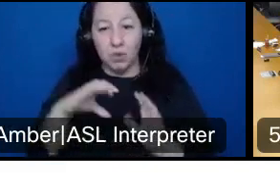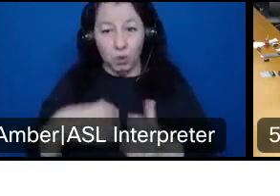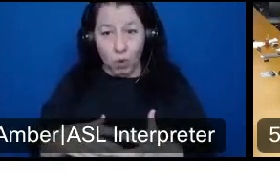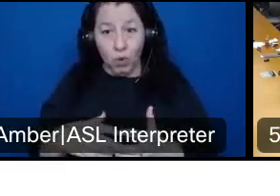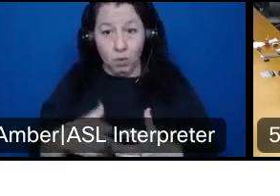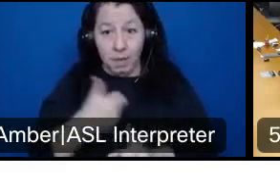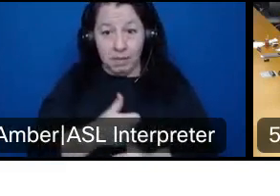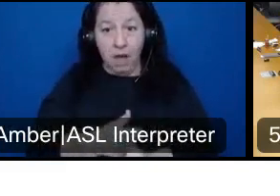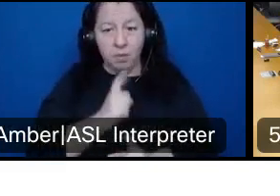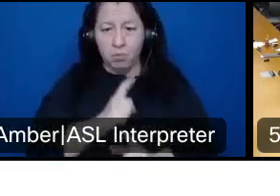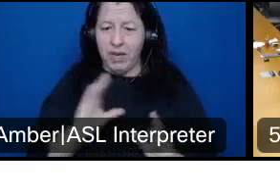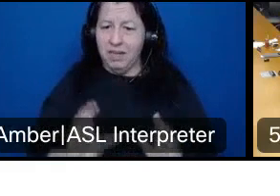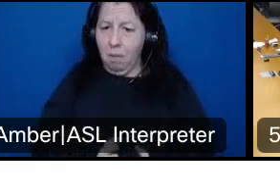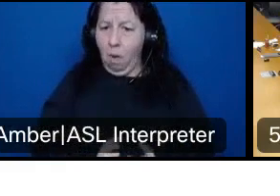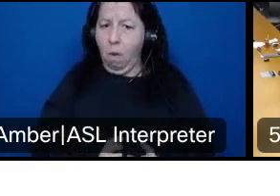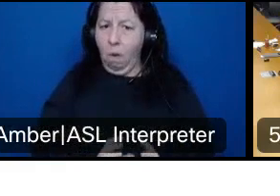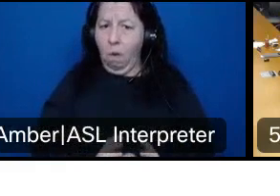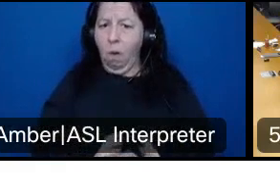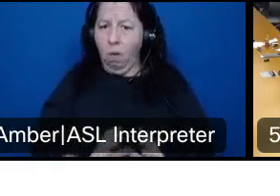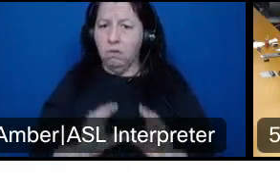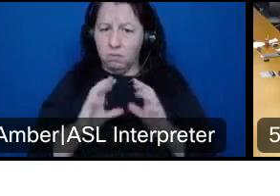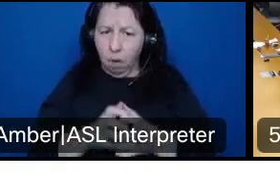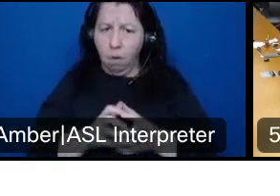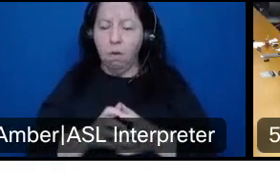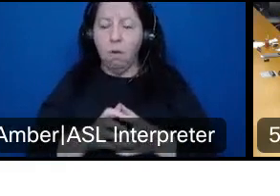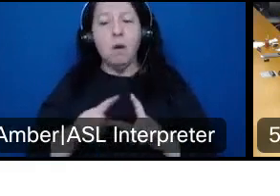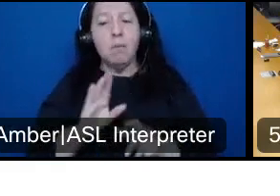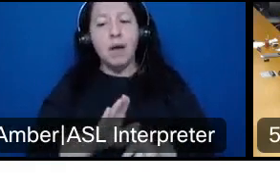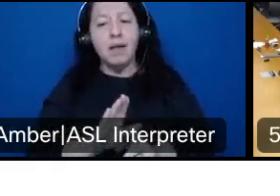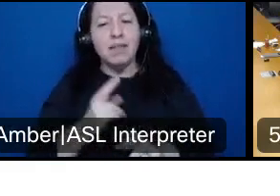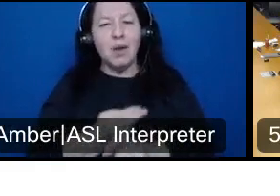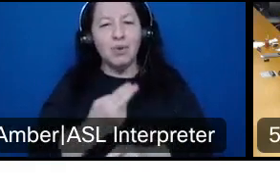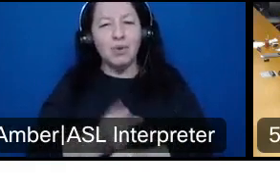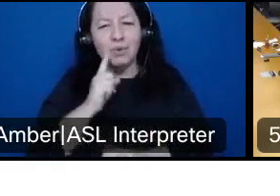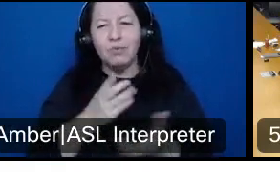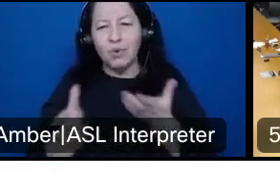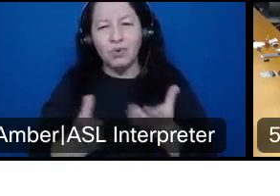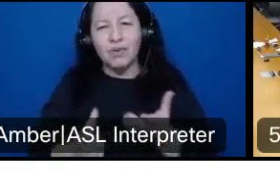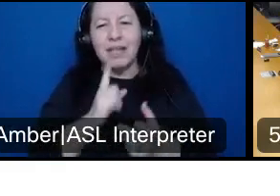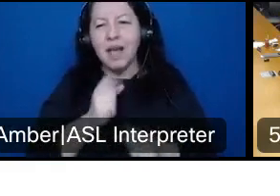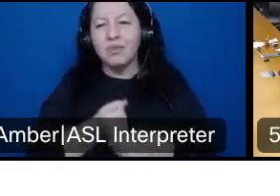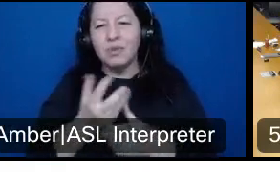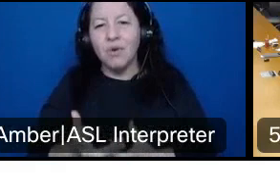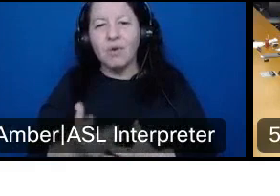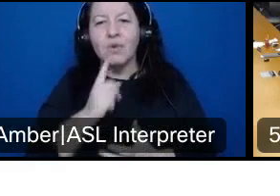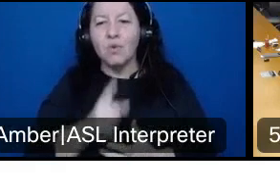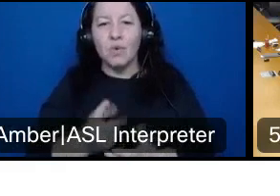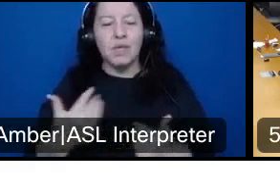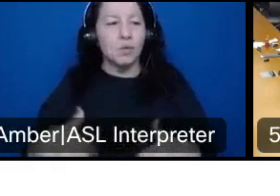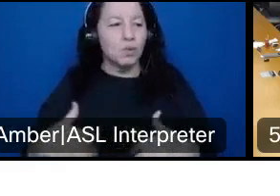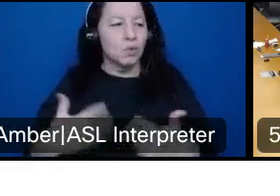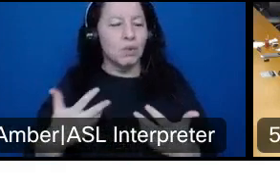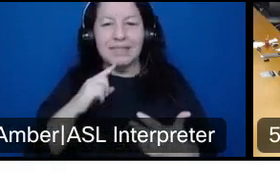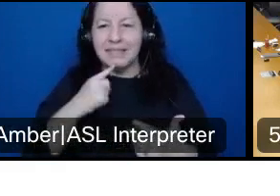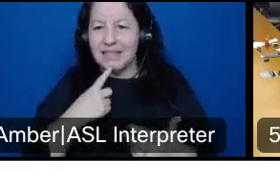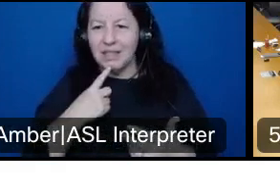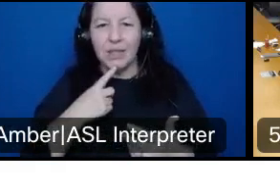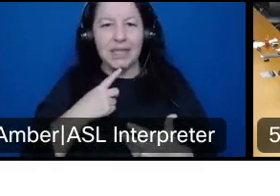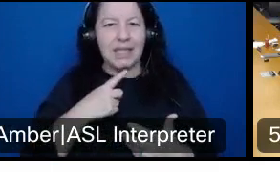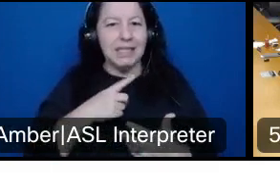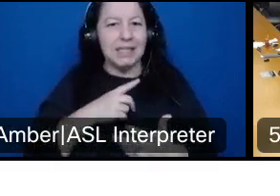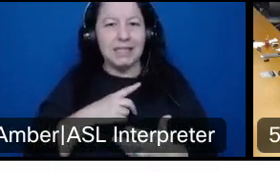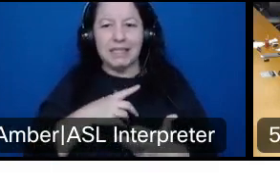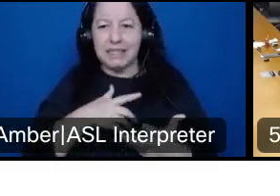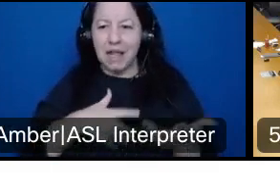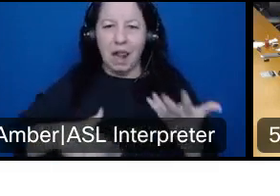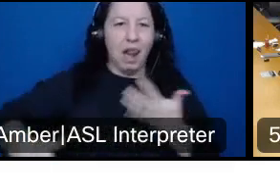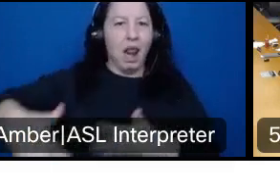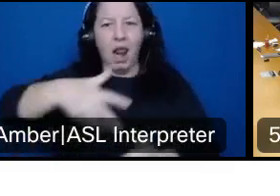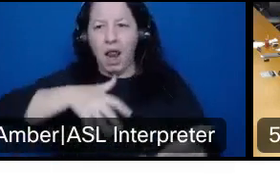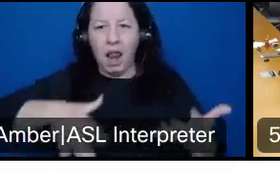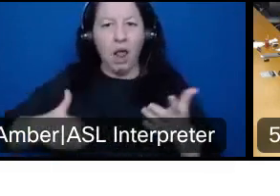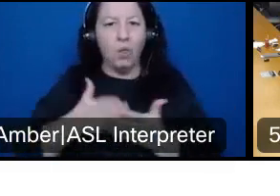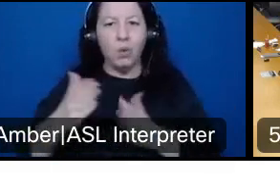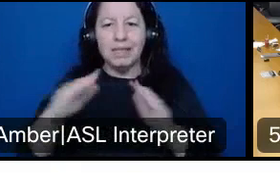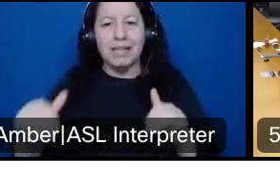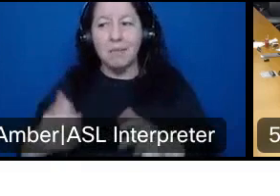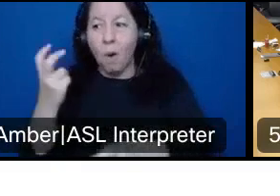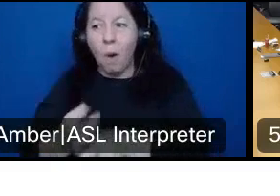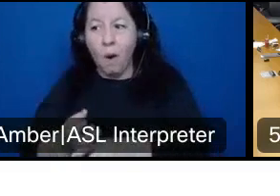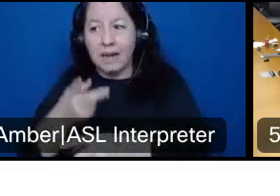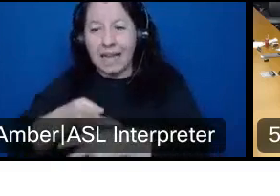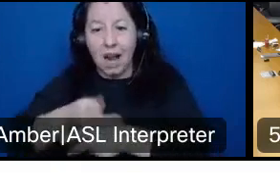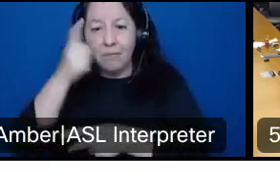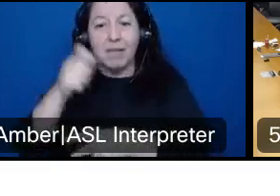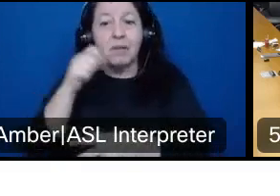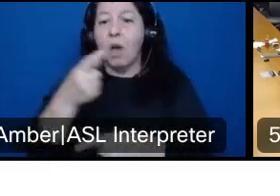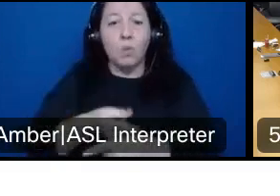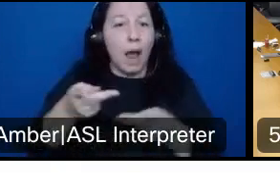Um, but they, their use of services actually causes a huge amount of churn through the system because they're, they're so hard to take care of because they're not in the right place or receiving the right treatment.